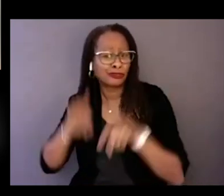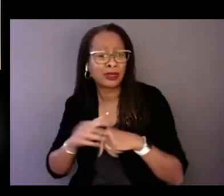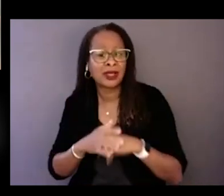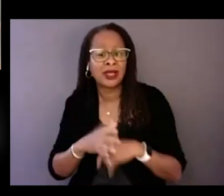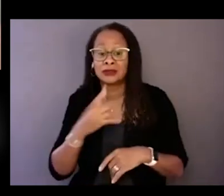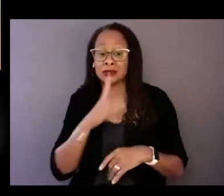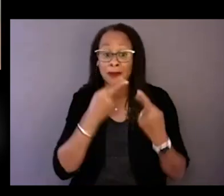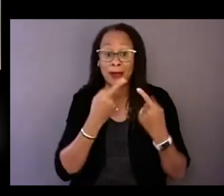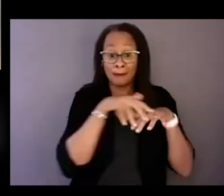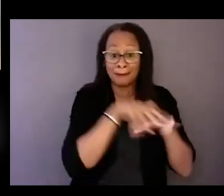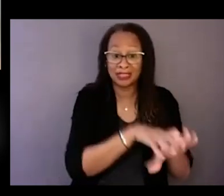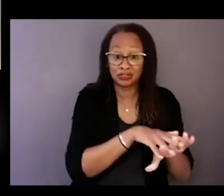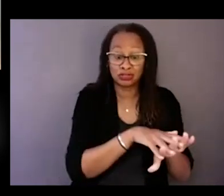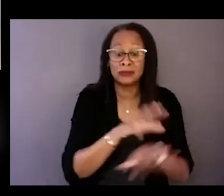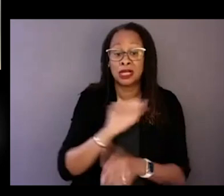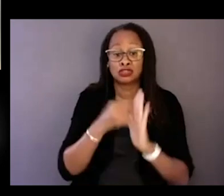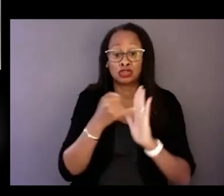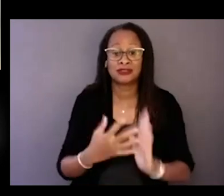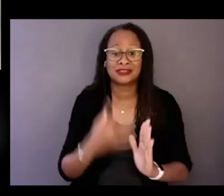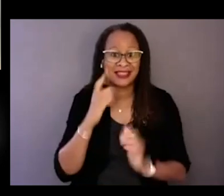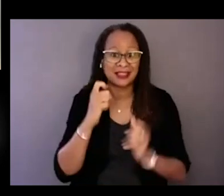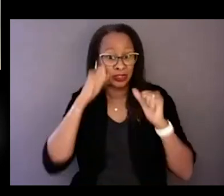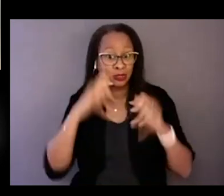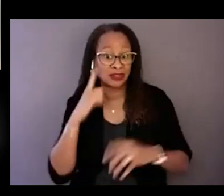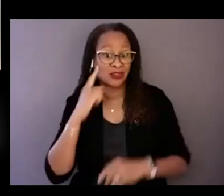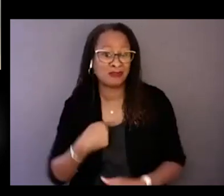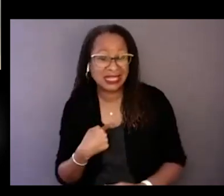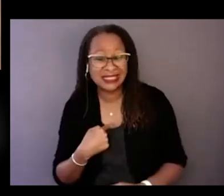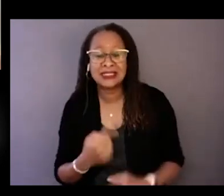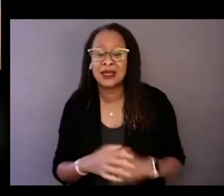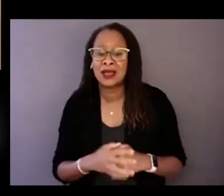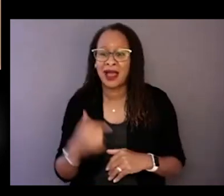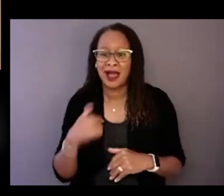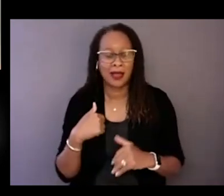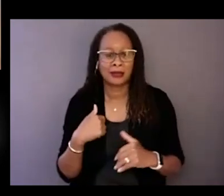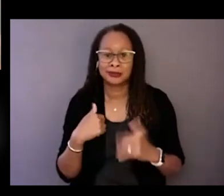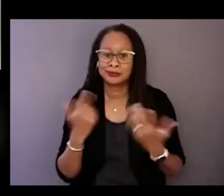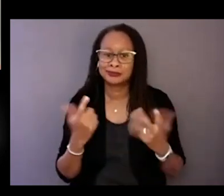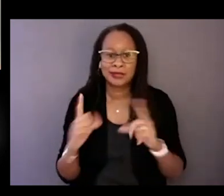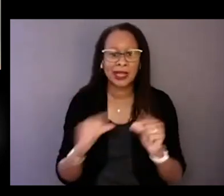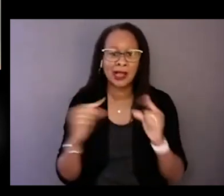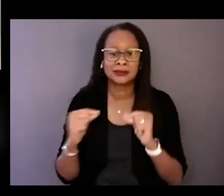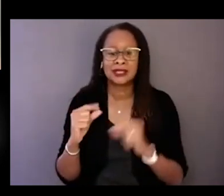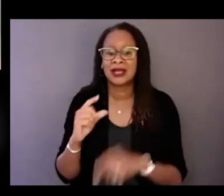which I think was a surprise for at least me. I was an avid gossip and tabloid consumer back then.